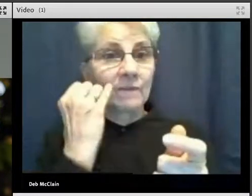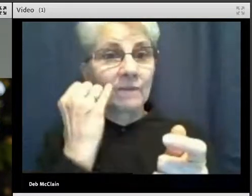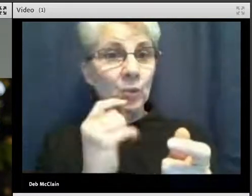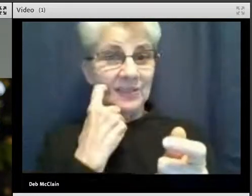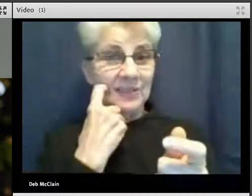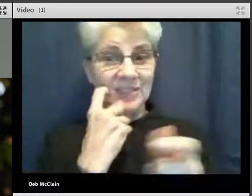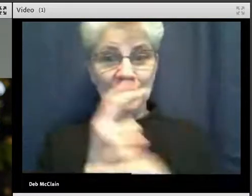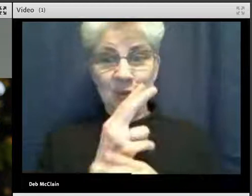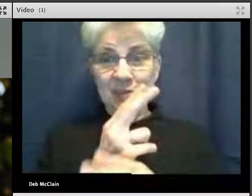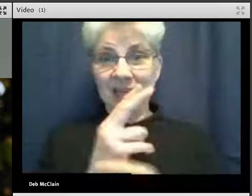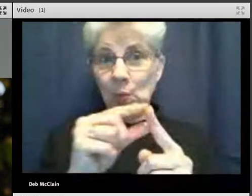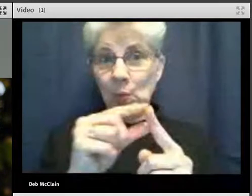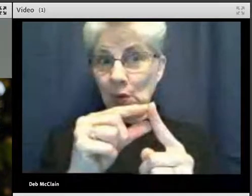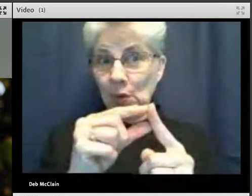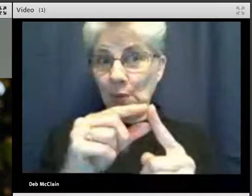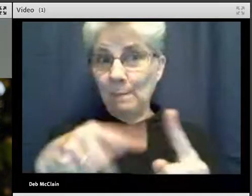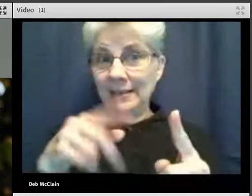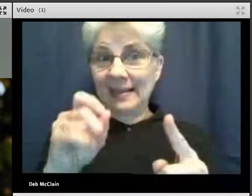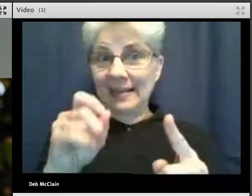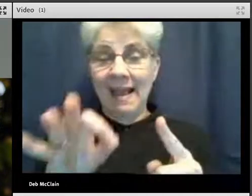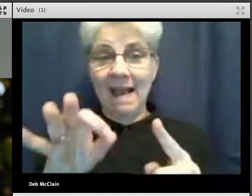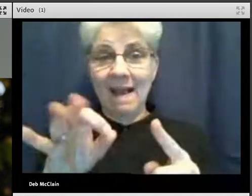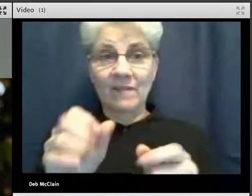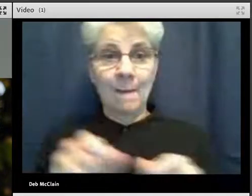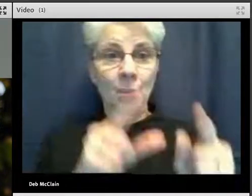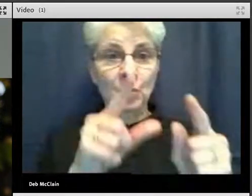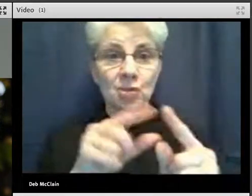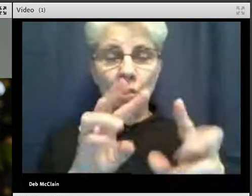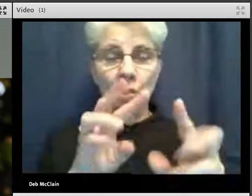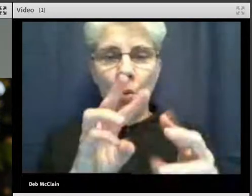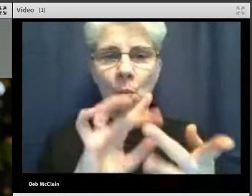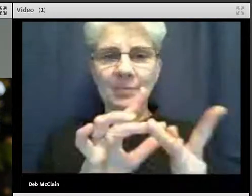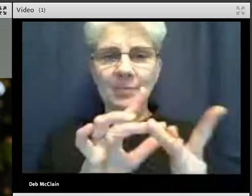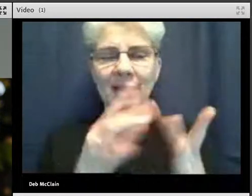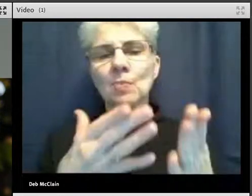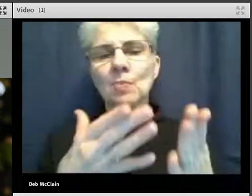So if you were just using Word PDFing it, and posting it to your website,